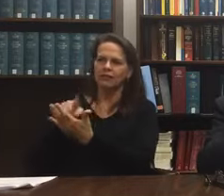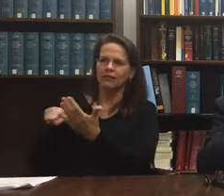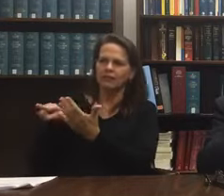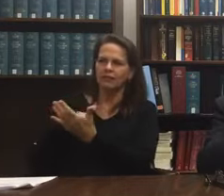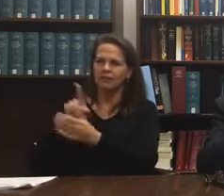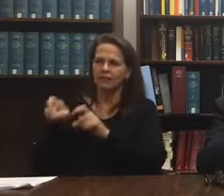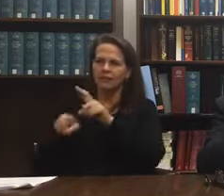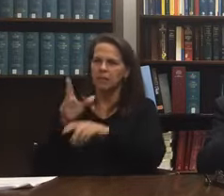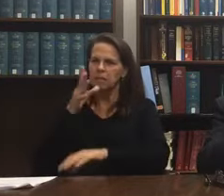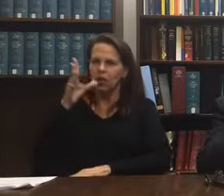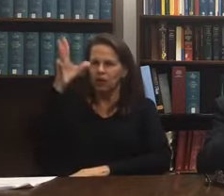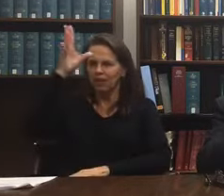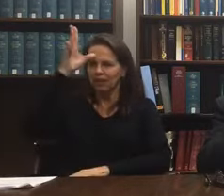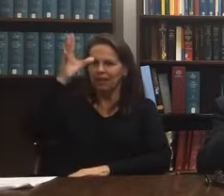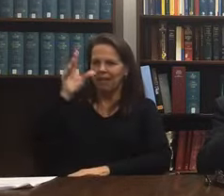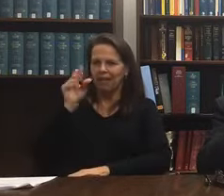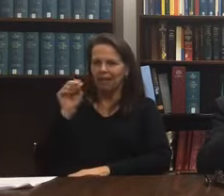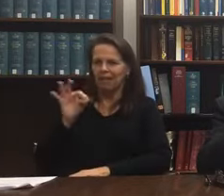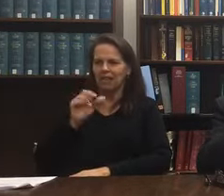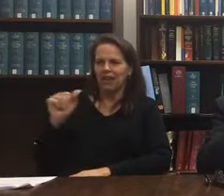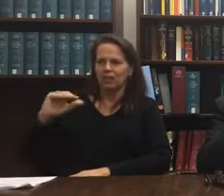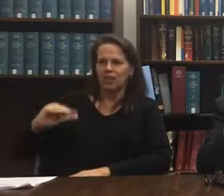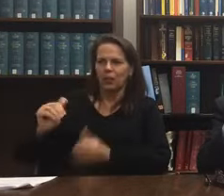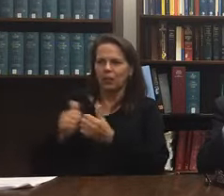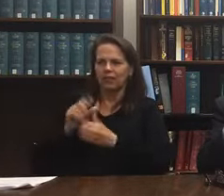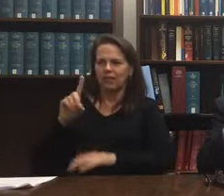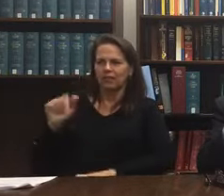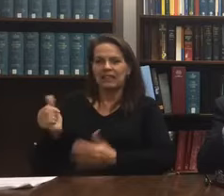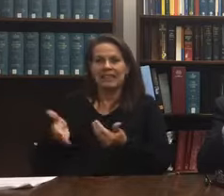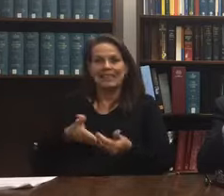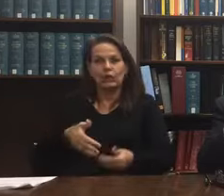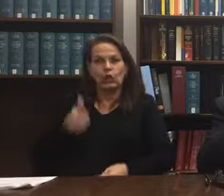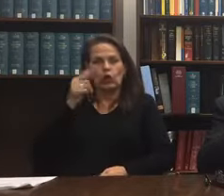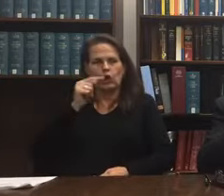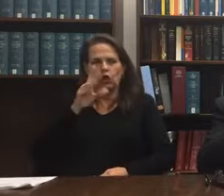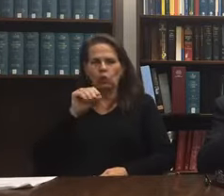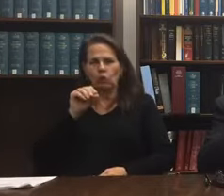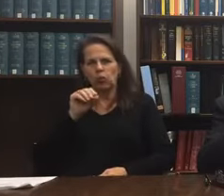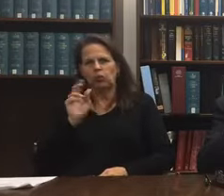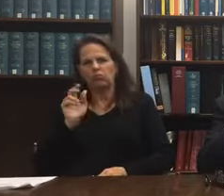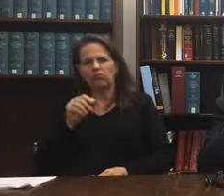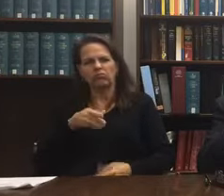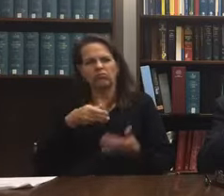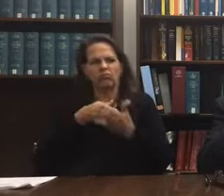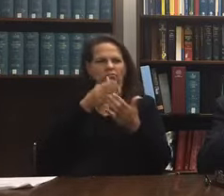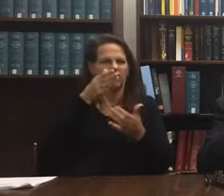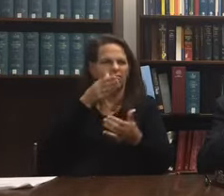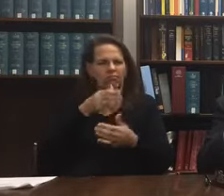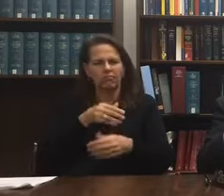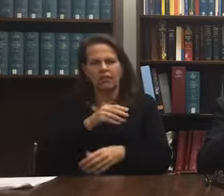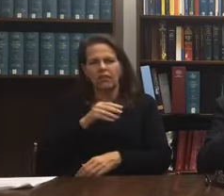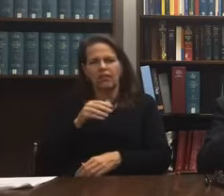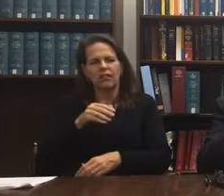a disability it's a lot easier to go after a nurse so you have to bear that